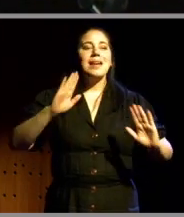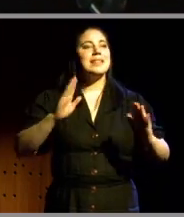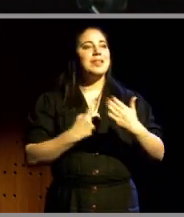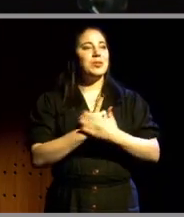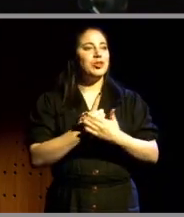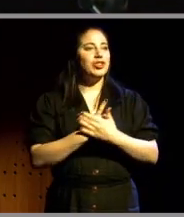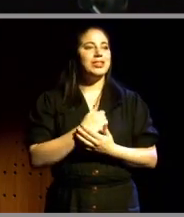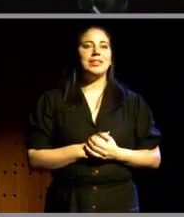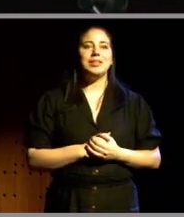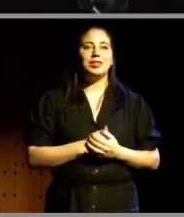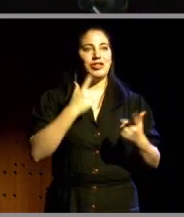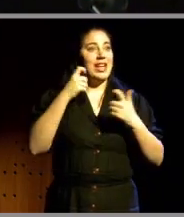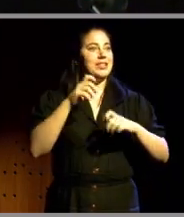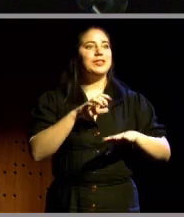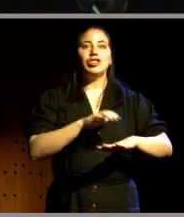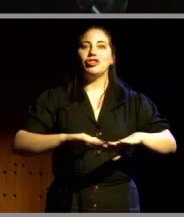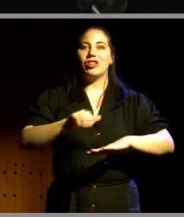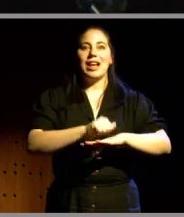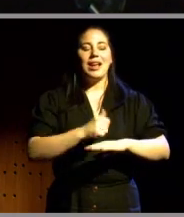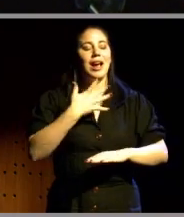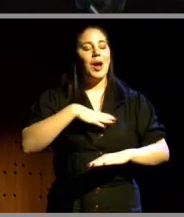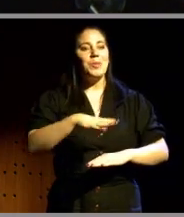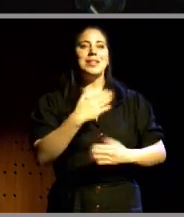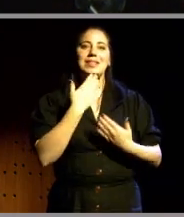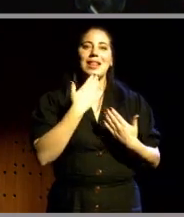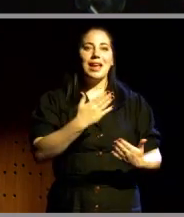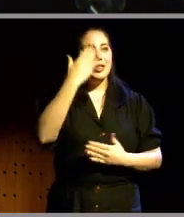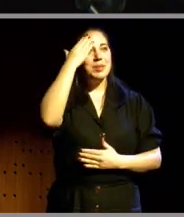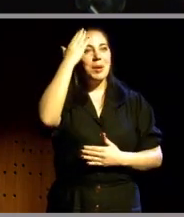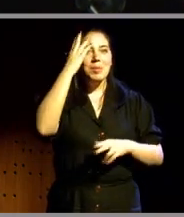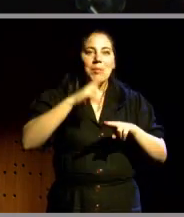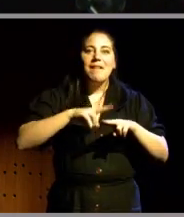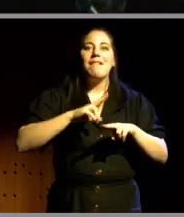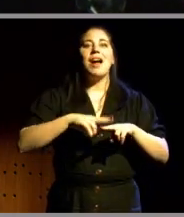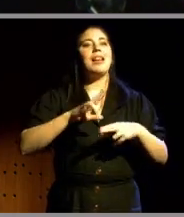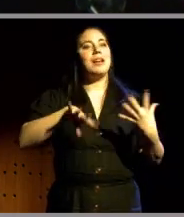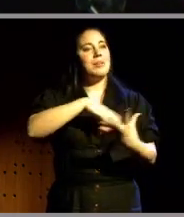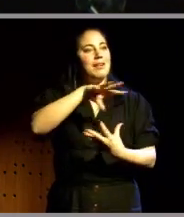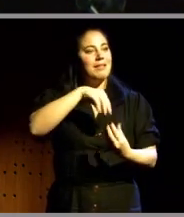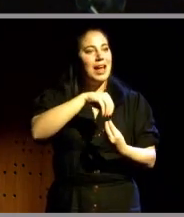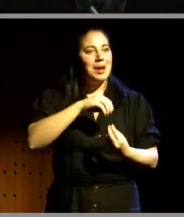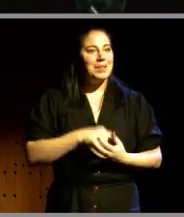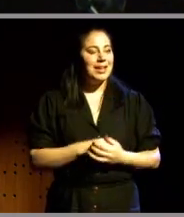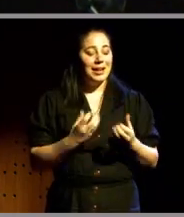I want to thank my mum and dad and family. Haven't got my glasses on.